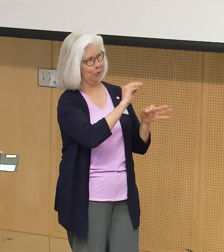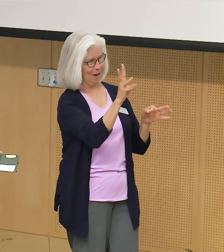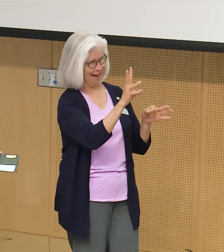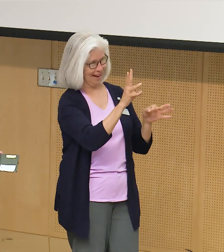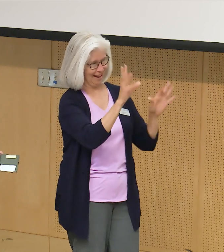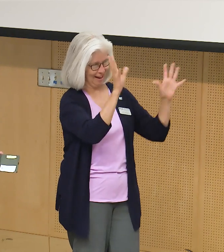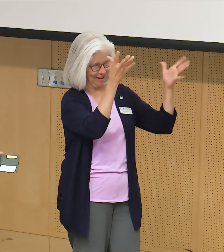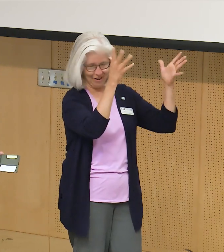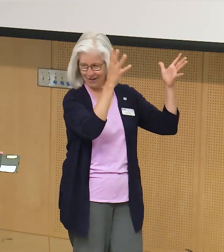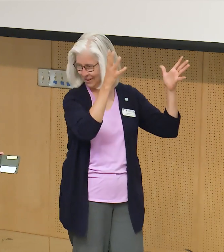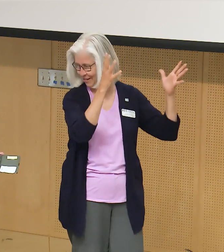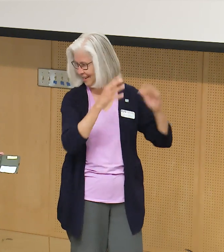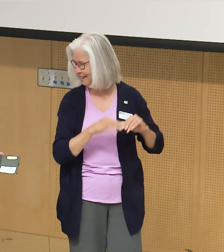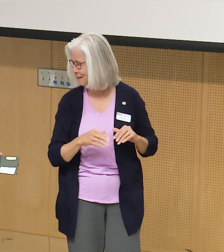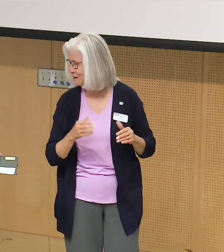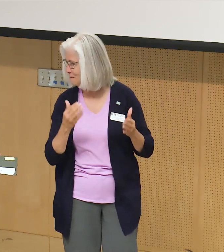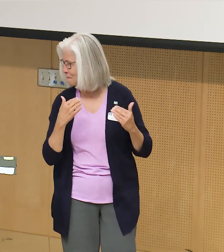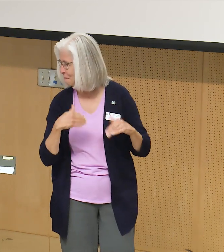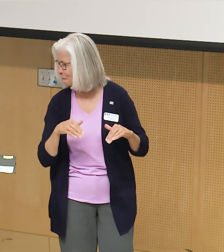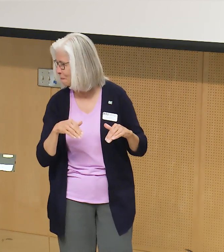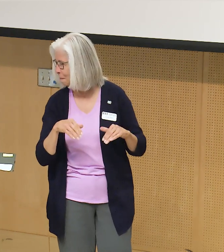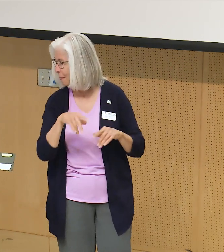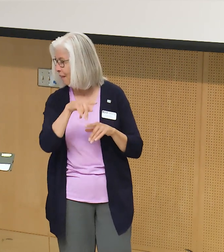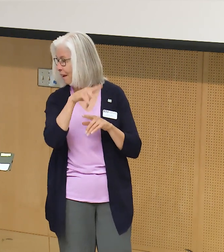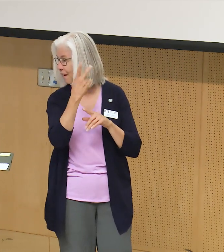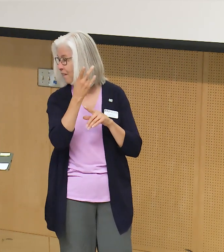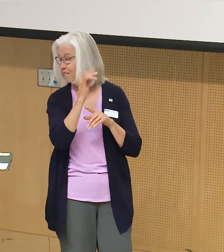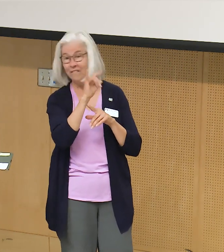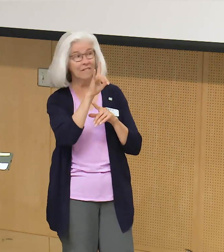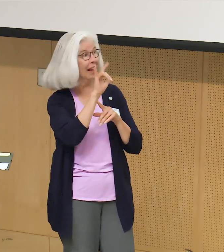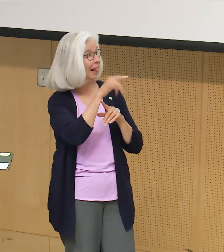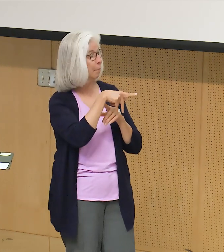And Linda's very last comment was "Wow."